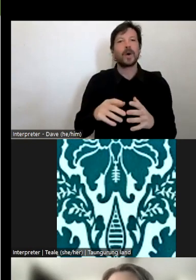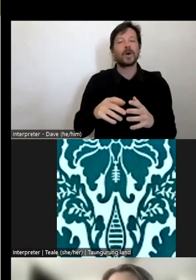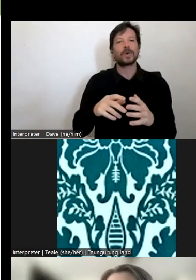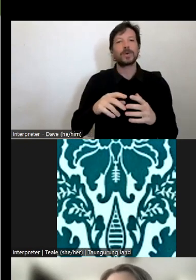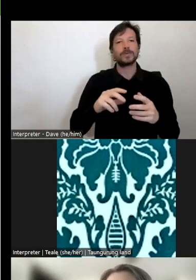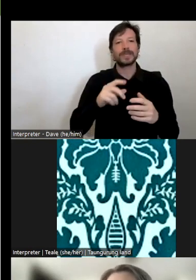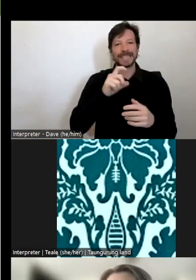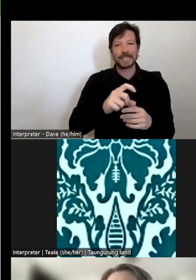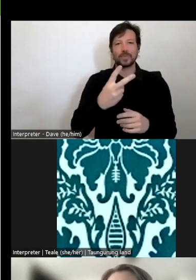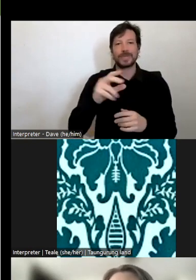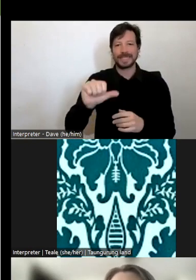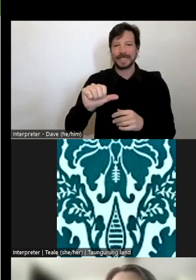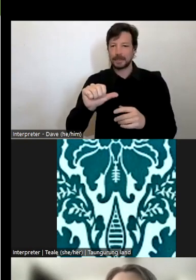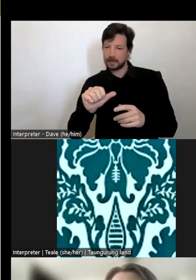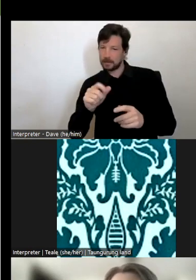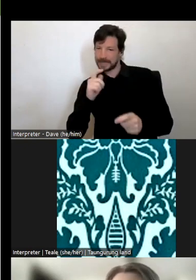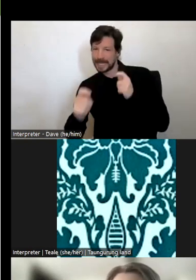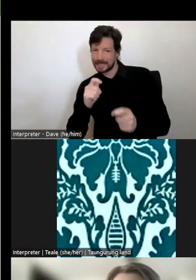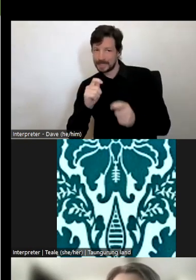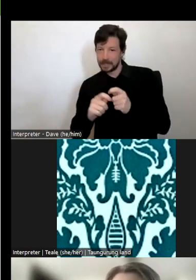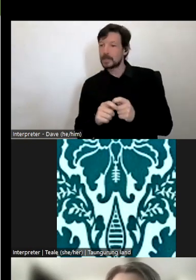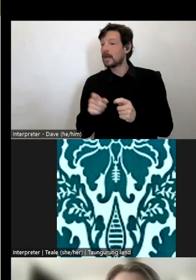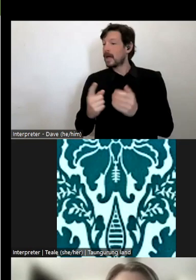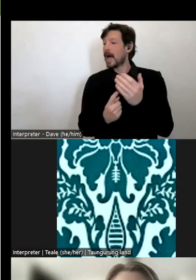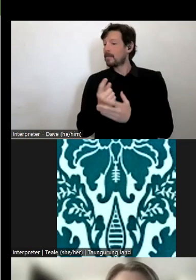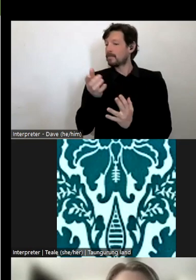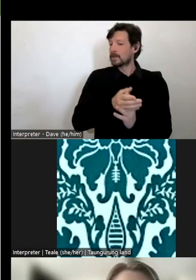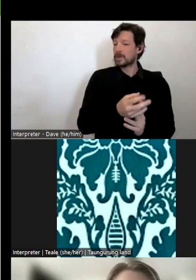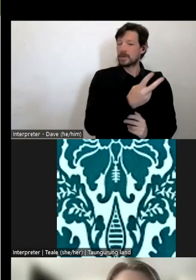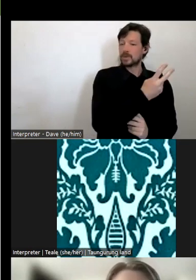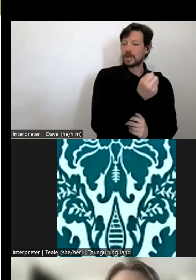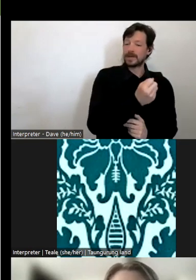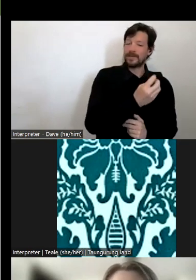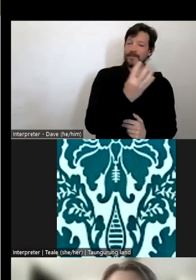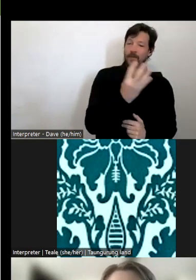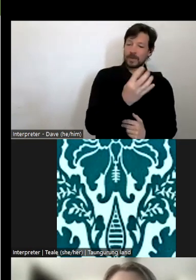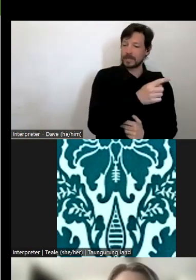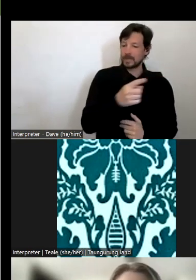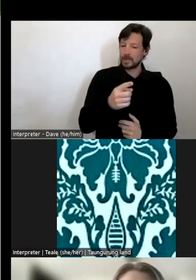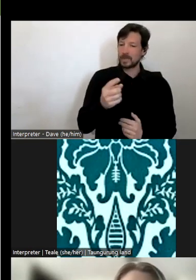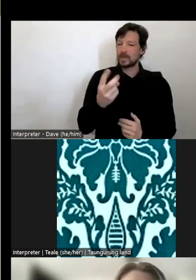and this was between 2014 and 2019. And then we went to the charts